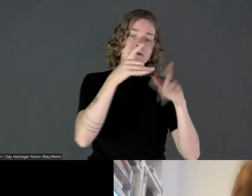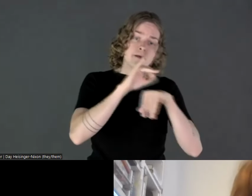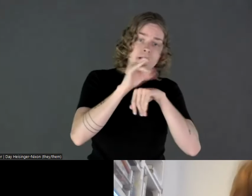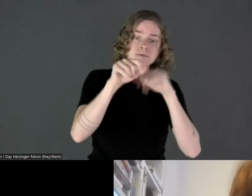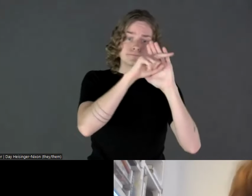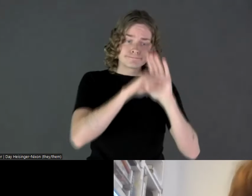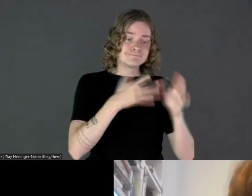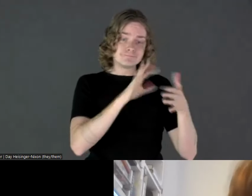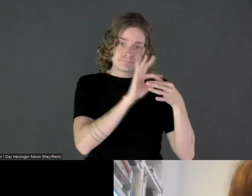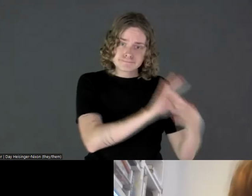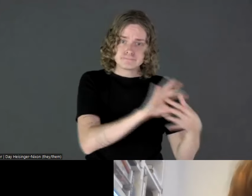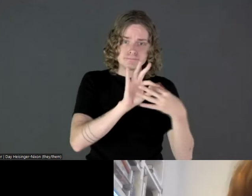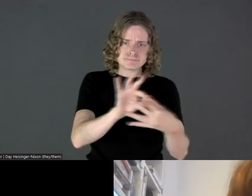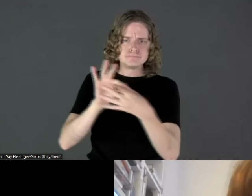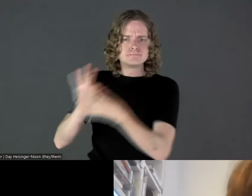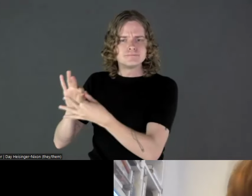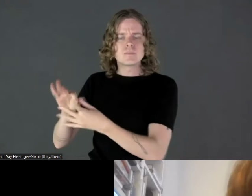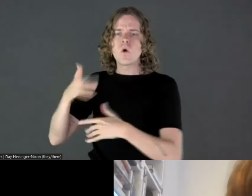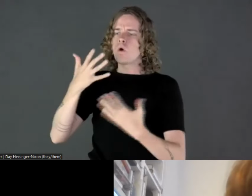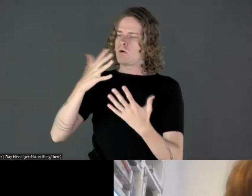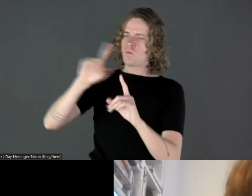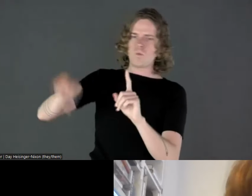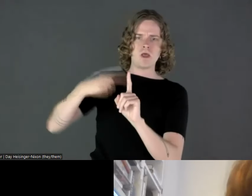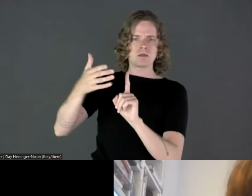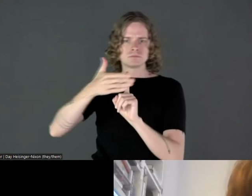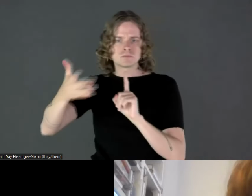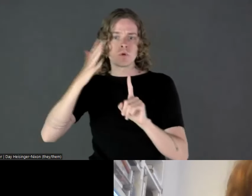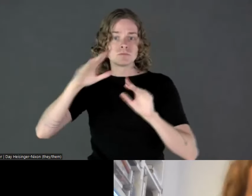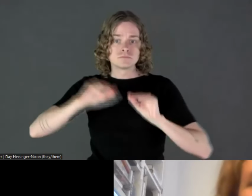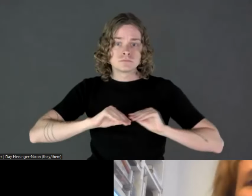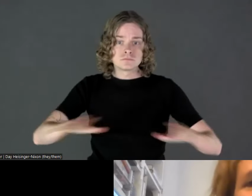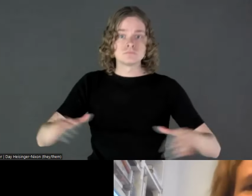the trainings to working with persons with diverse impairments and diverse characteristics?